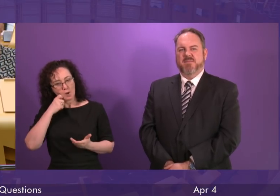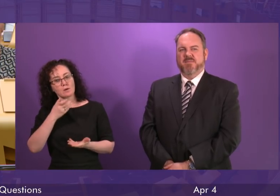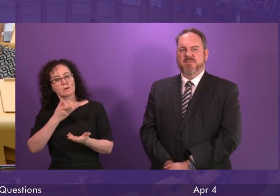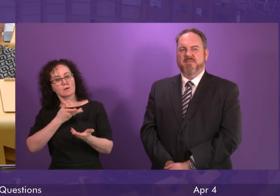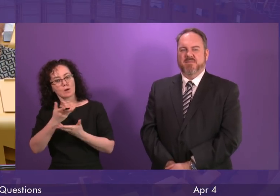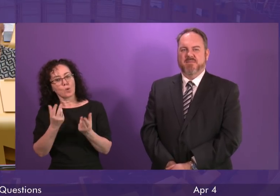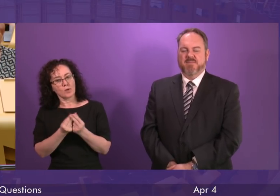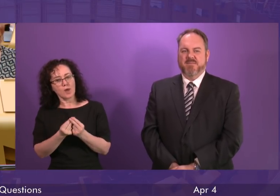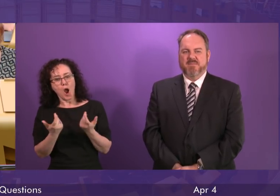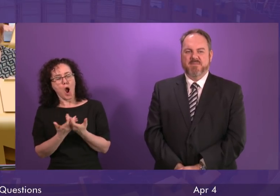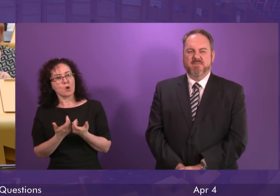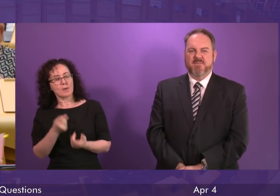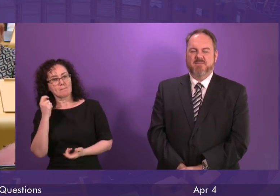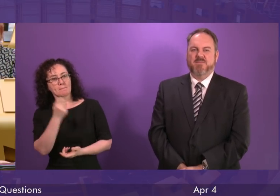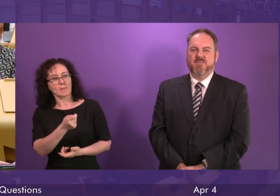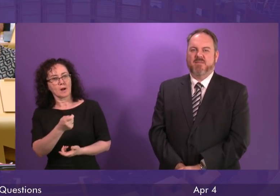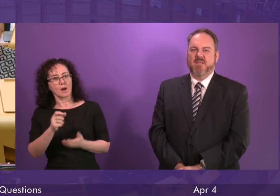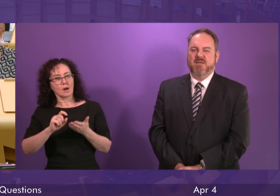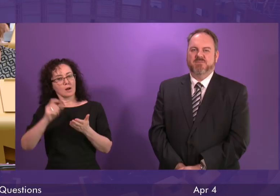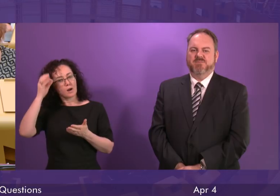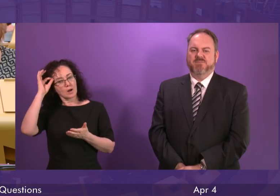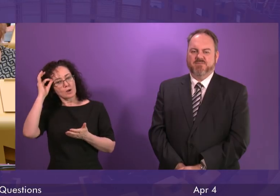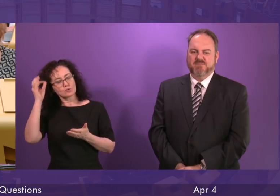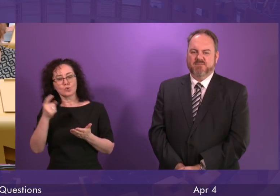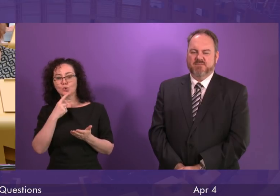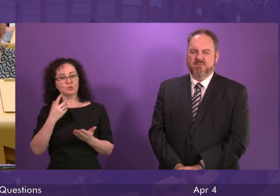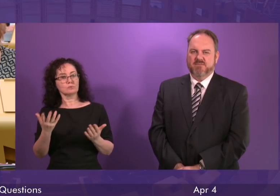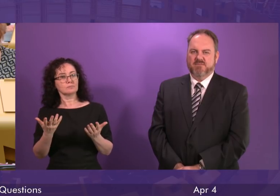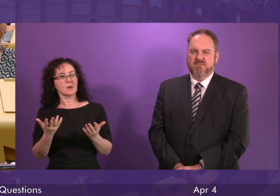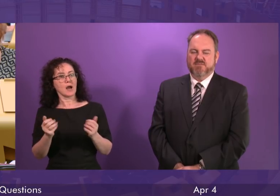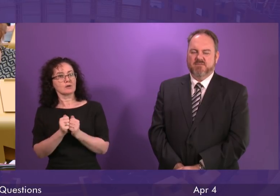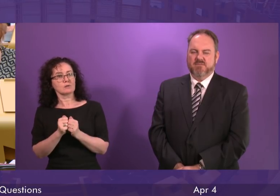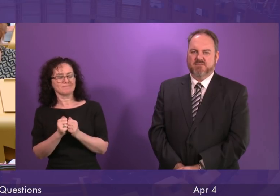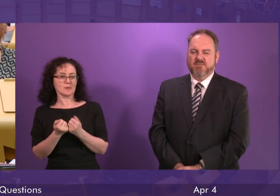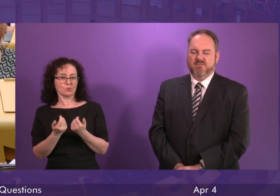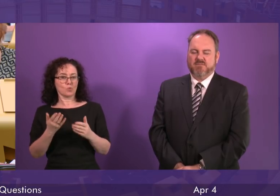is suitable sanctions for councils that do not comply with the rules. It is important